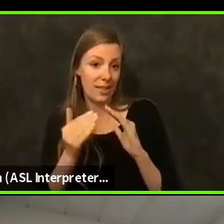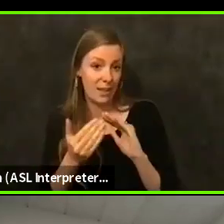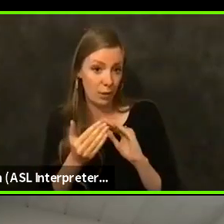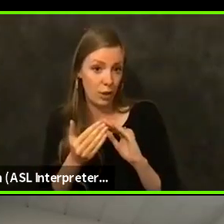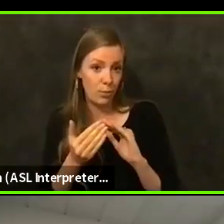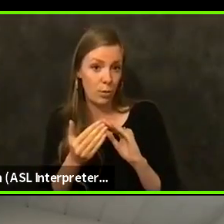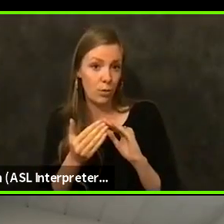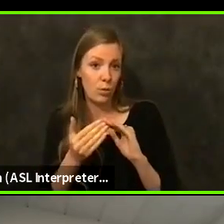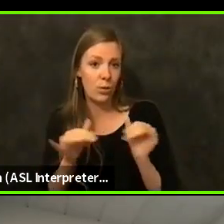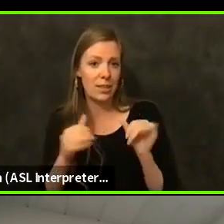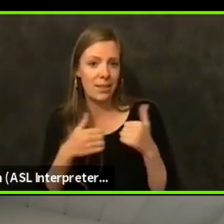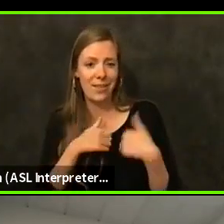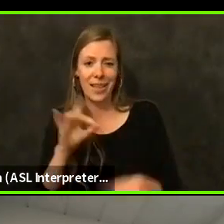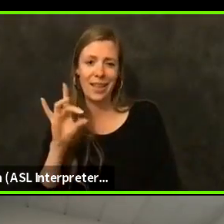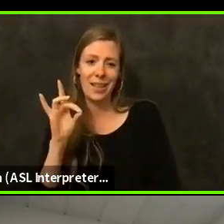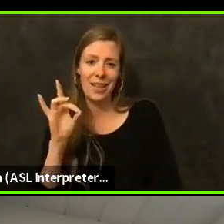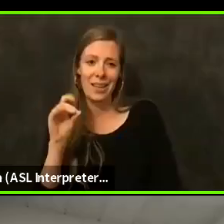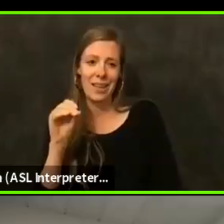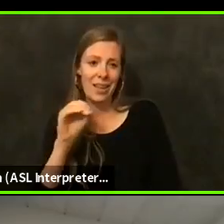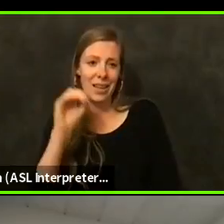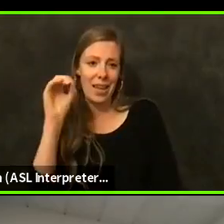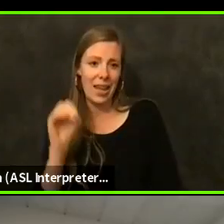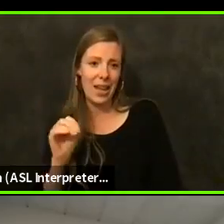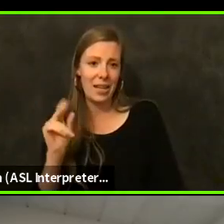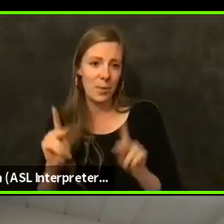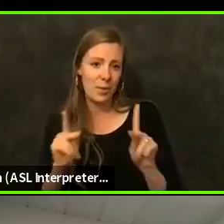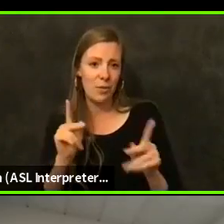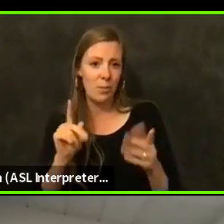like 80 percent of people that need vaccination.